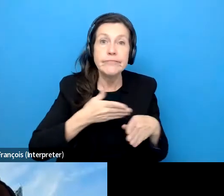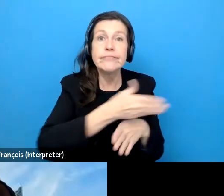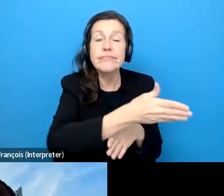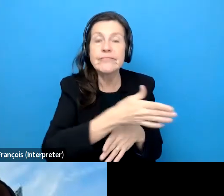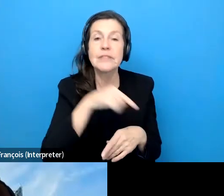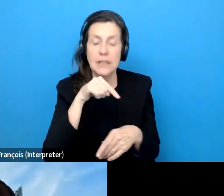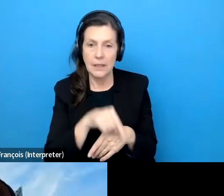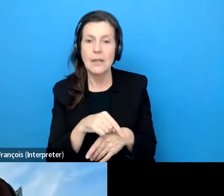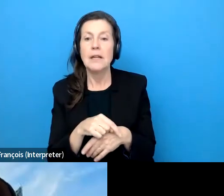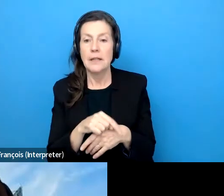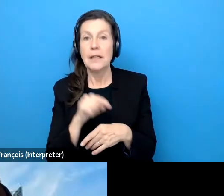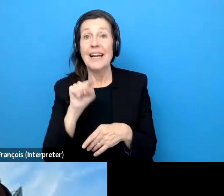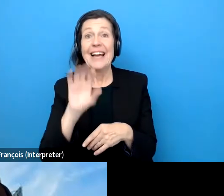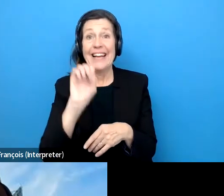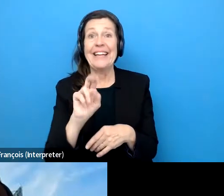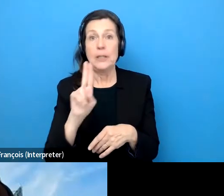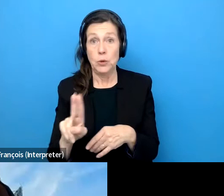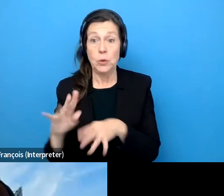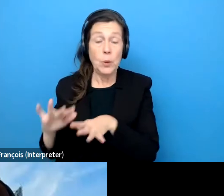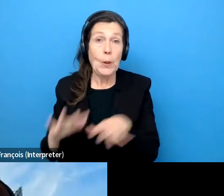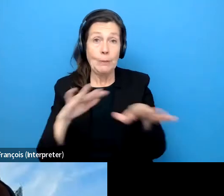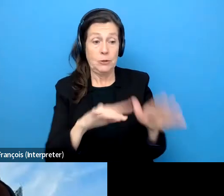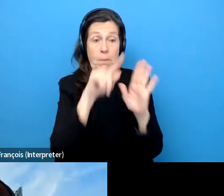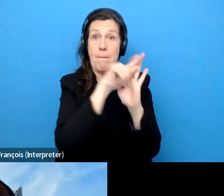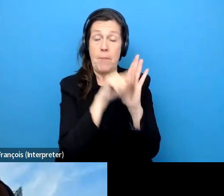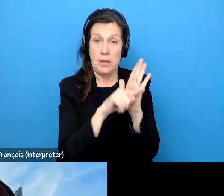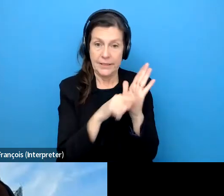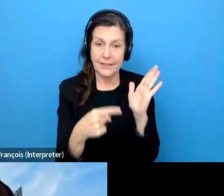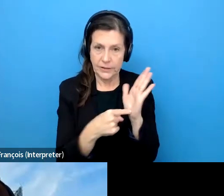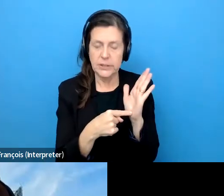Therefore, the EU migration policies pays special attention to this group,